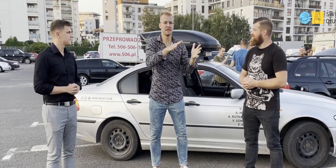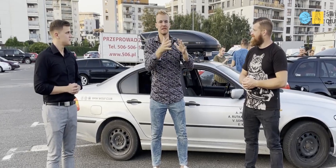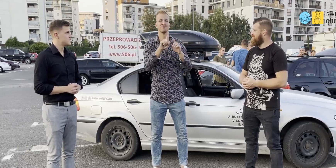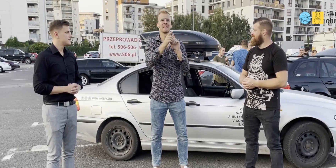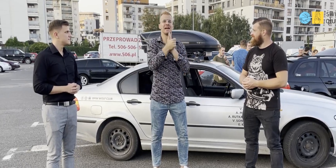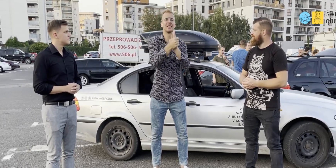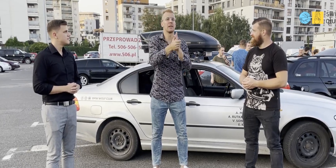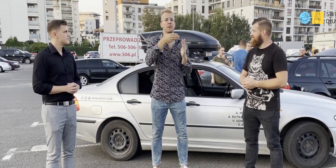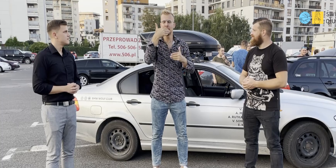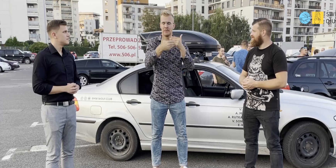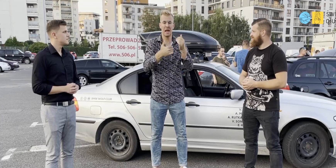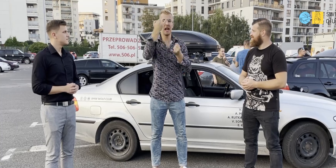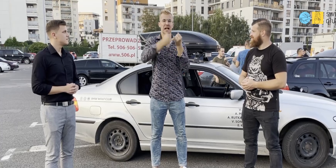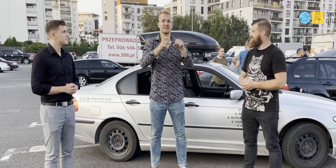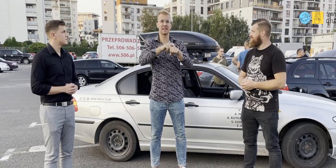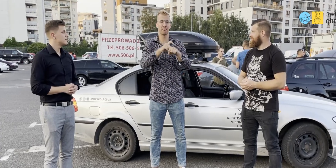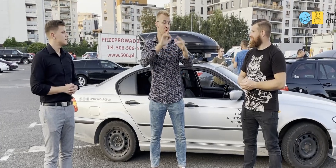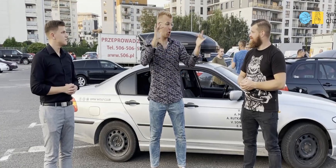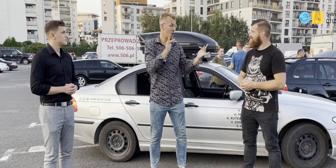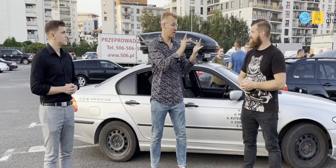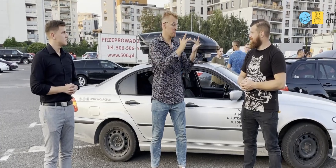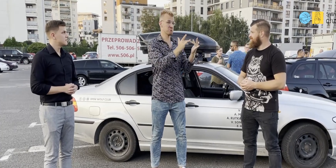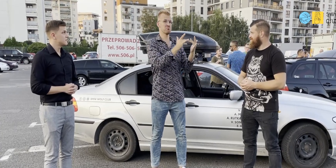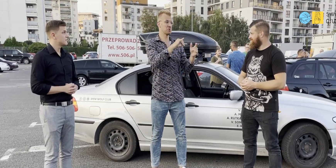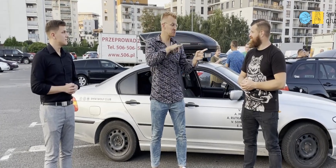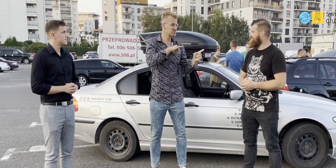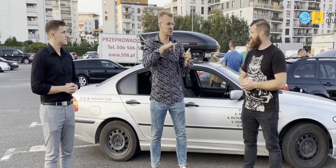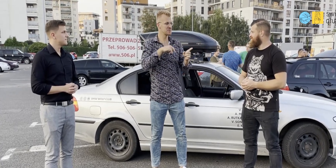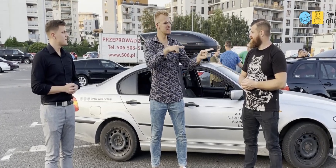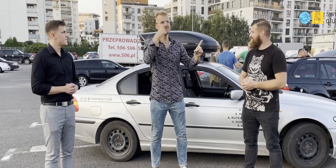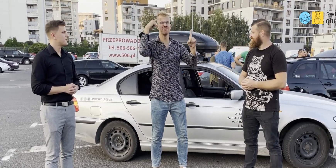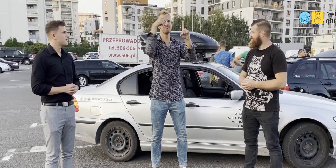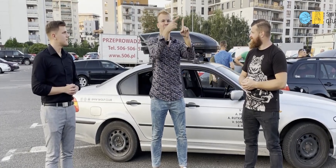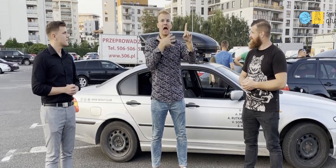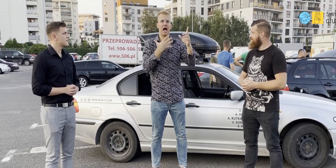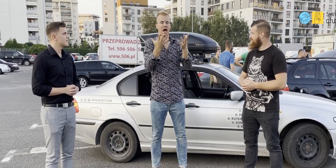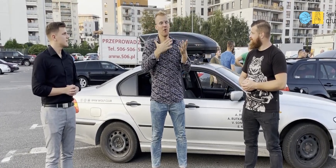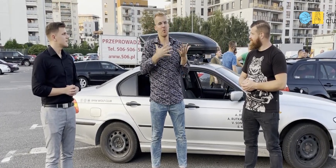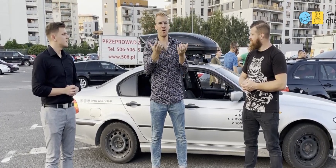something similar, but we did not succeed... However, when we contacted you said